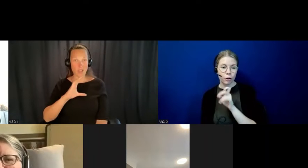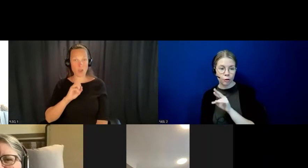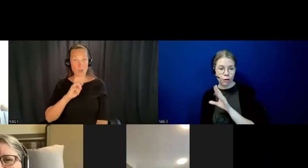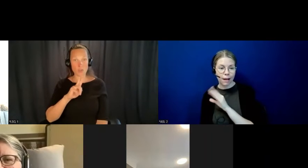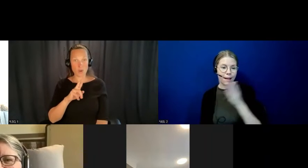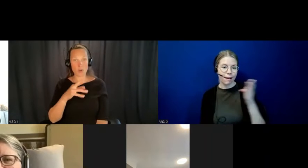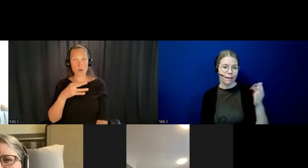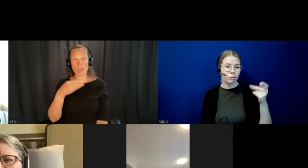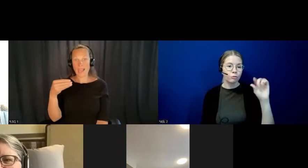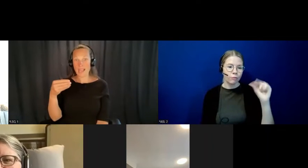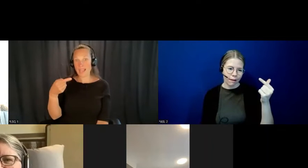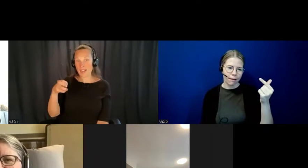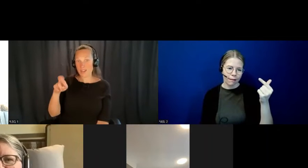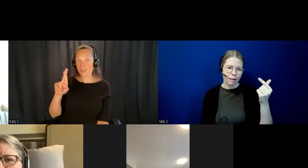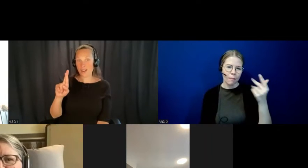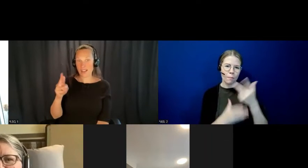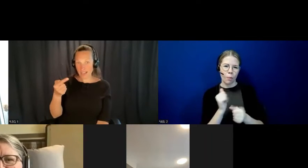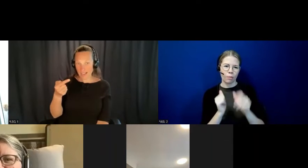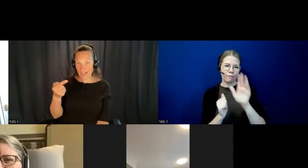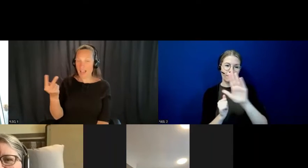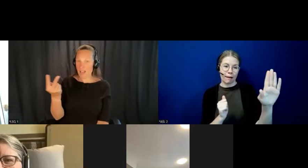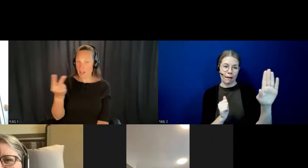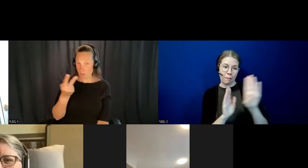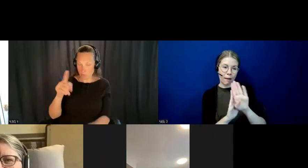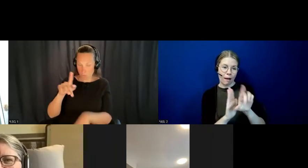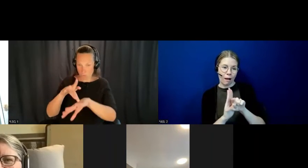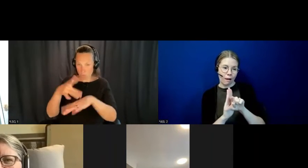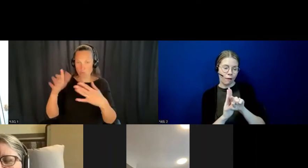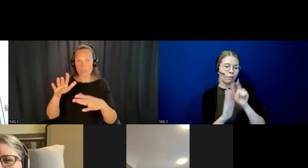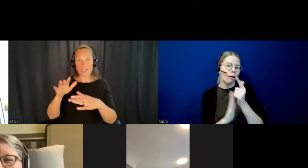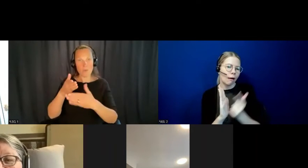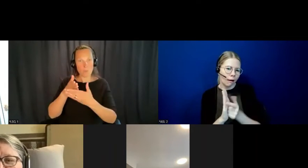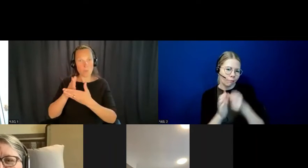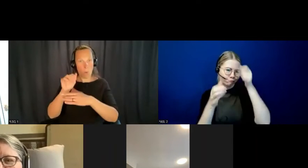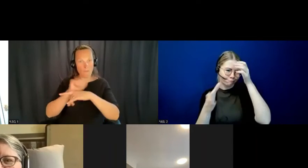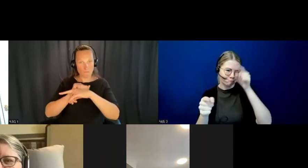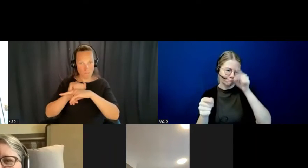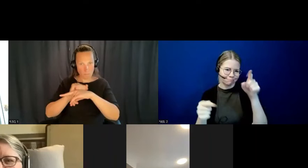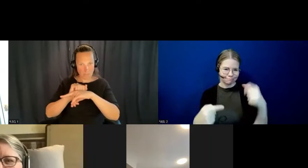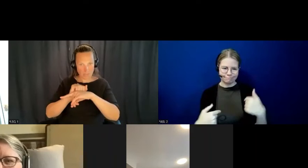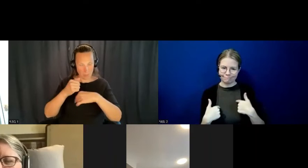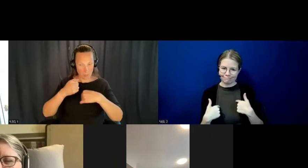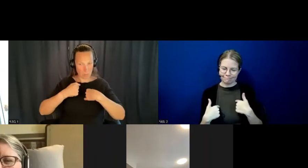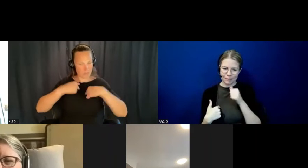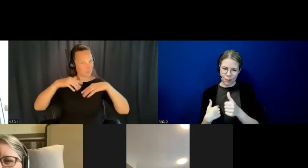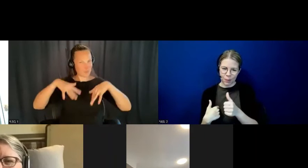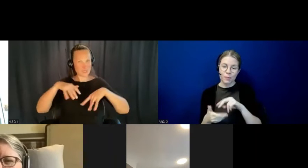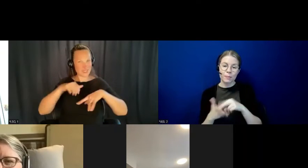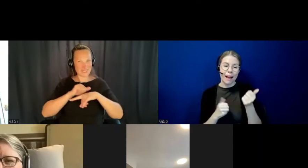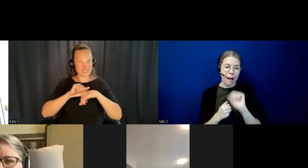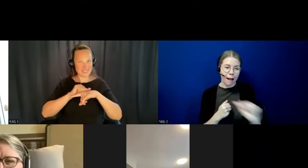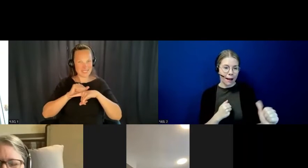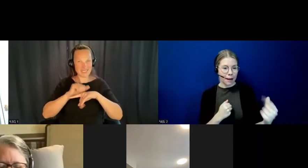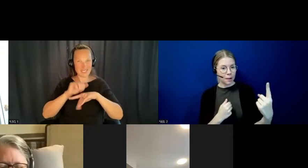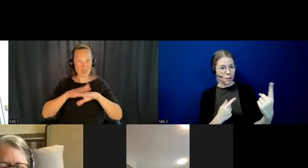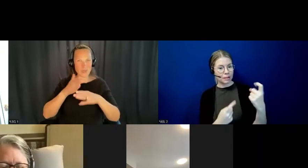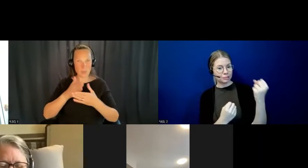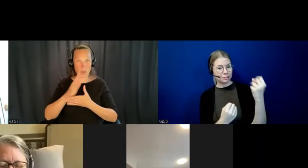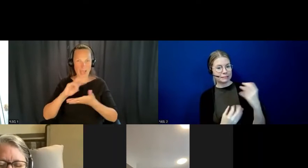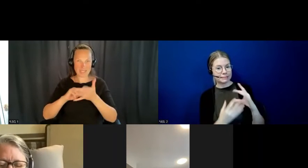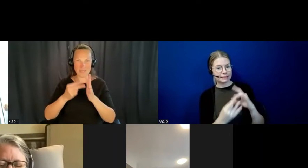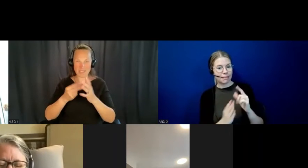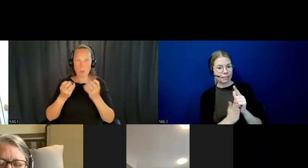IN LAW. AND I DON'T. ALL OF THE LAW QUESTIONS ARE GOING THEIR WAY. AND I WILL DEAL WITH OTHER